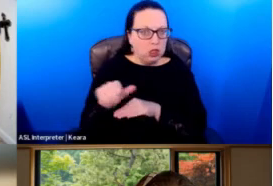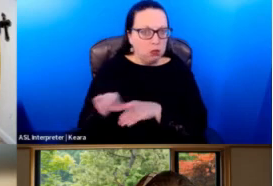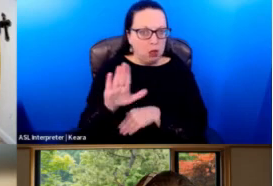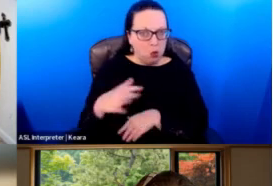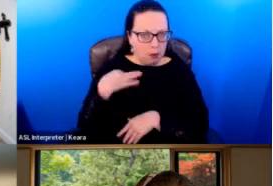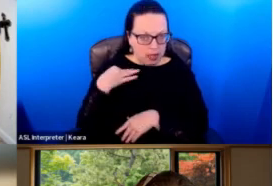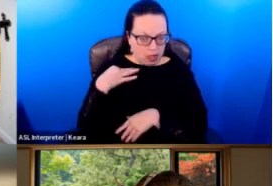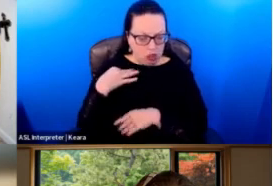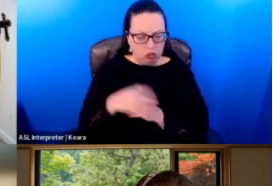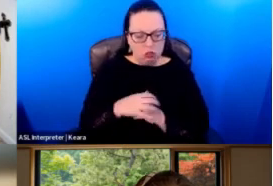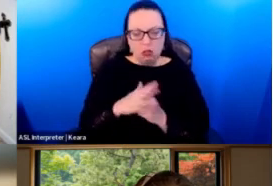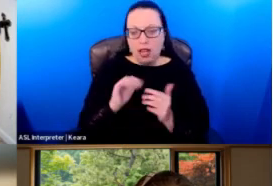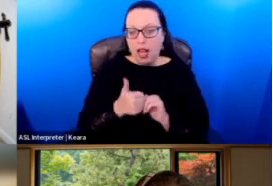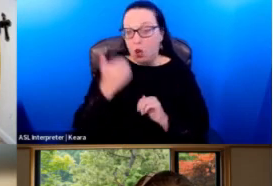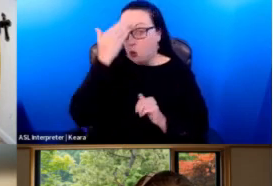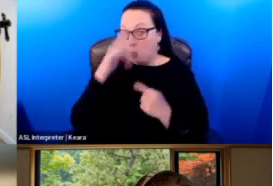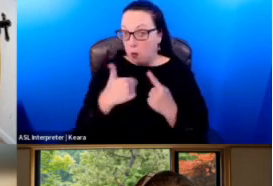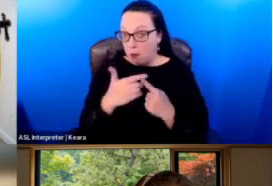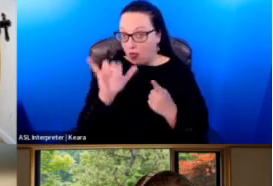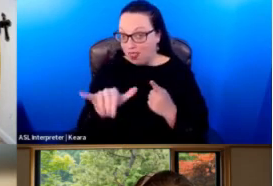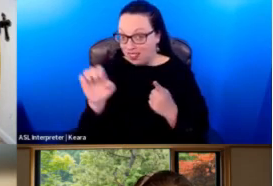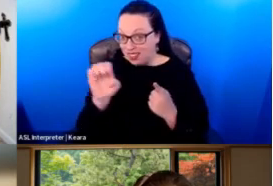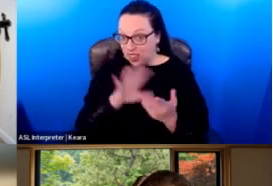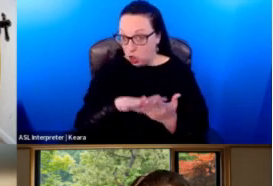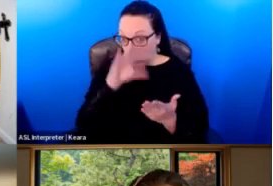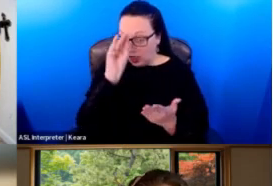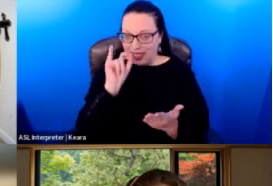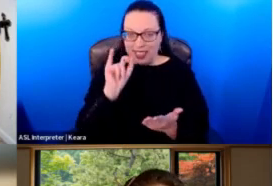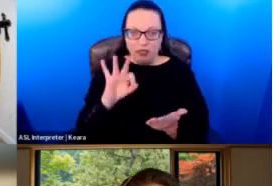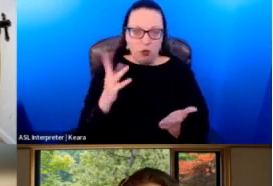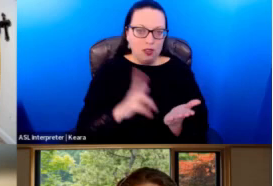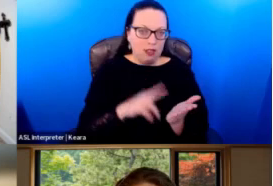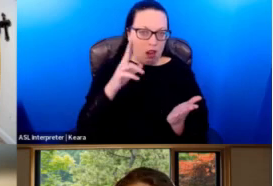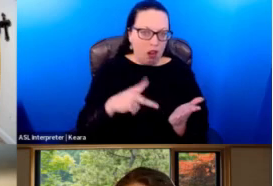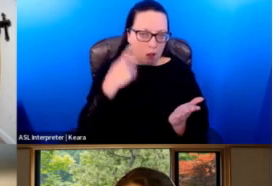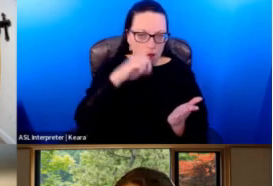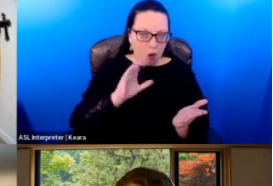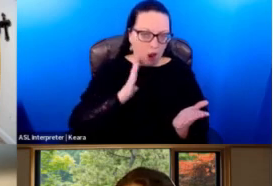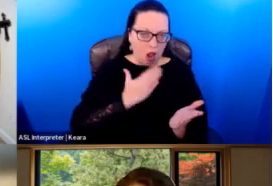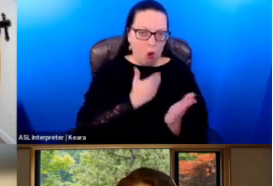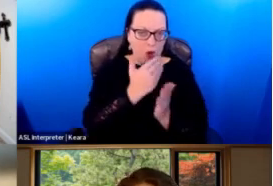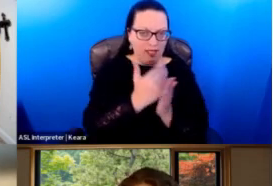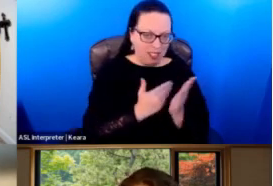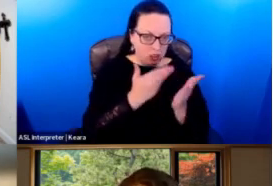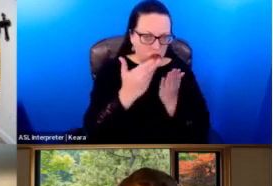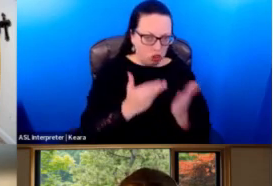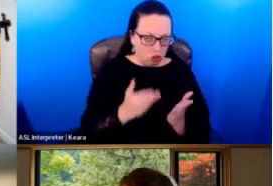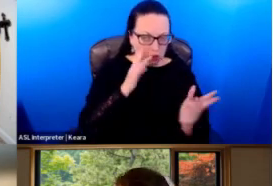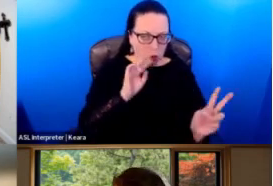find out about this e-Learning opportunity is if you subscribe to our listserv is if you check on our Facebook page. So please